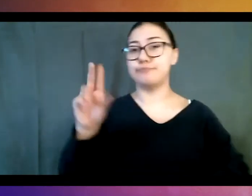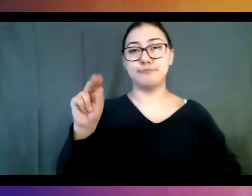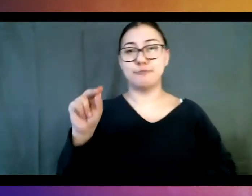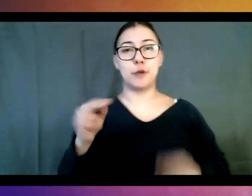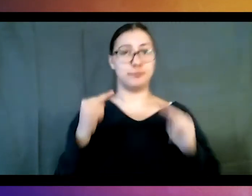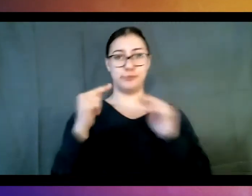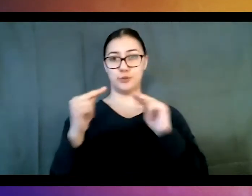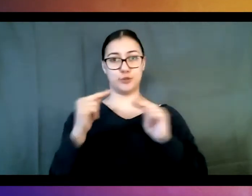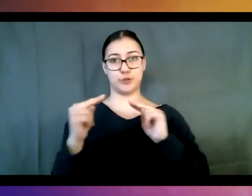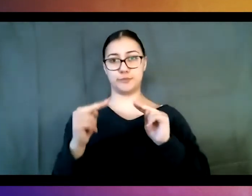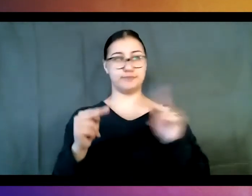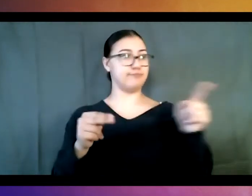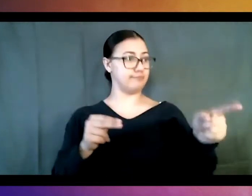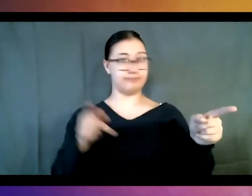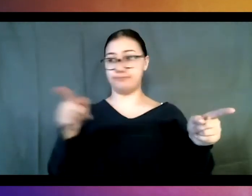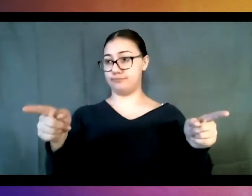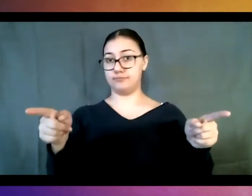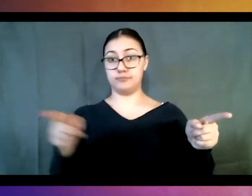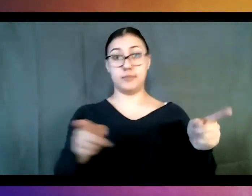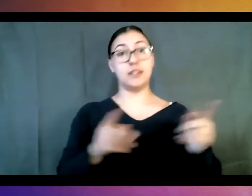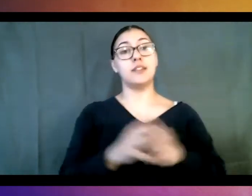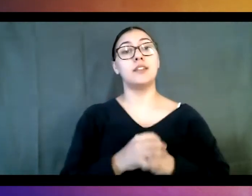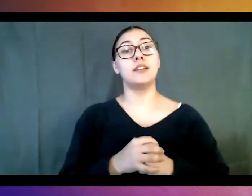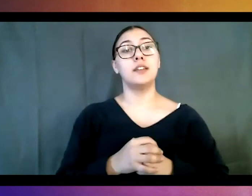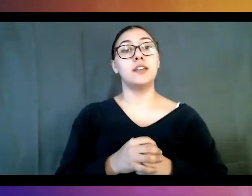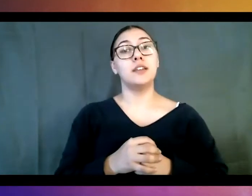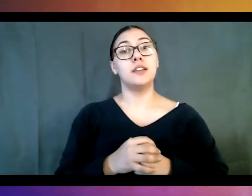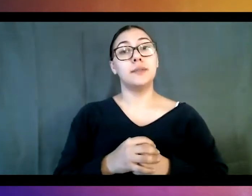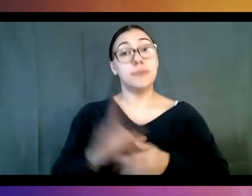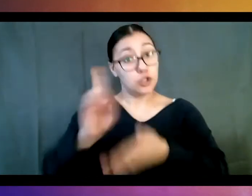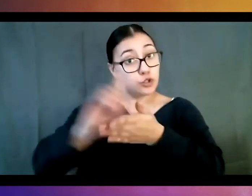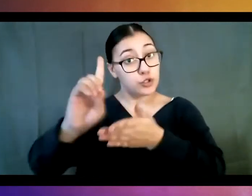Discrimination complaints encompass unfair actions